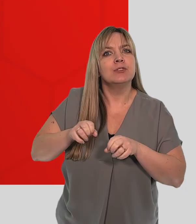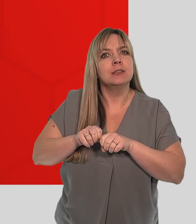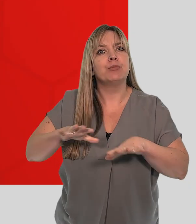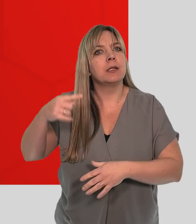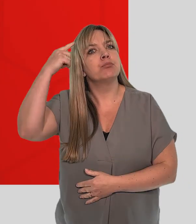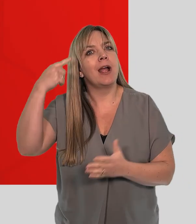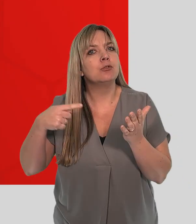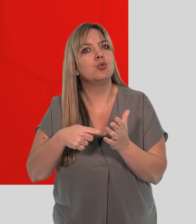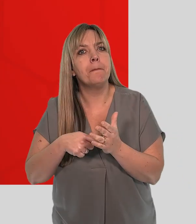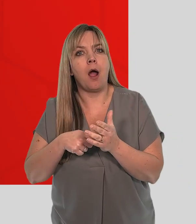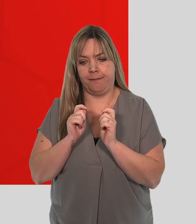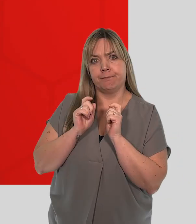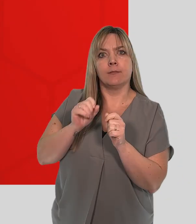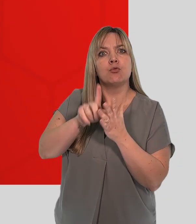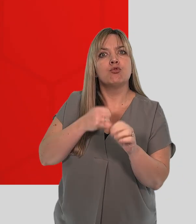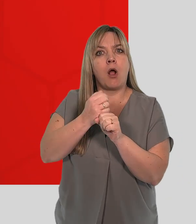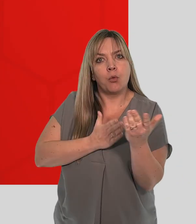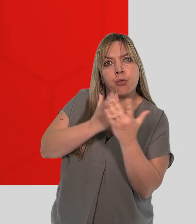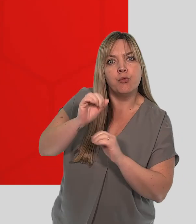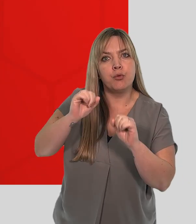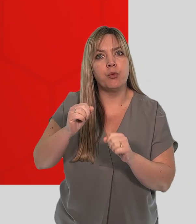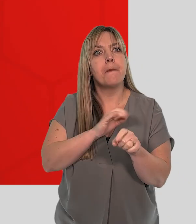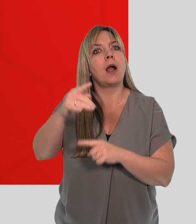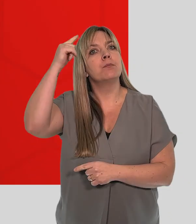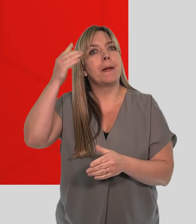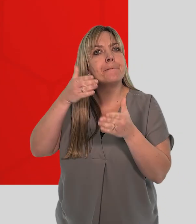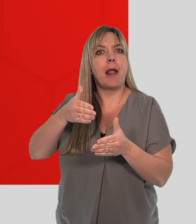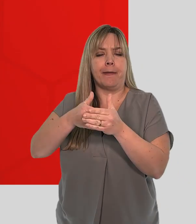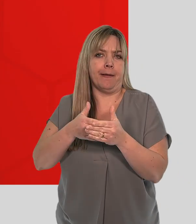When treating infiltrative brain tumours the penetration of drugs across the blood-brain